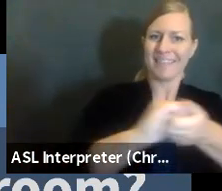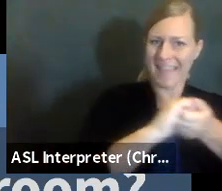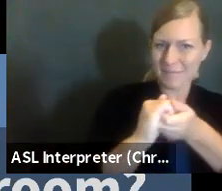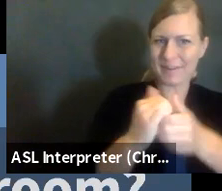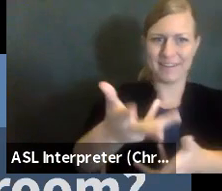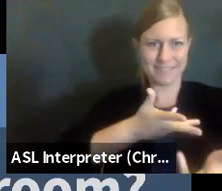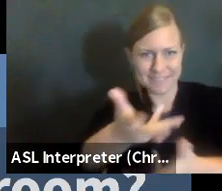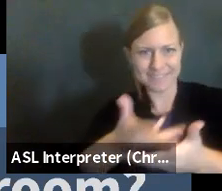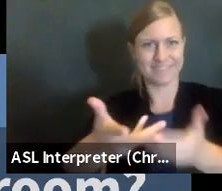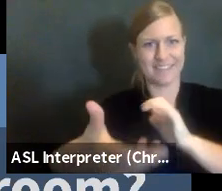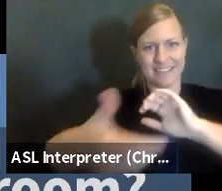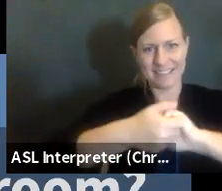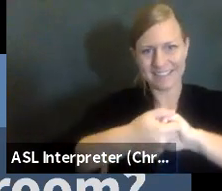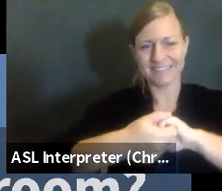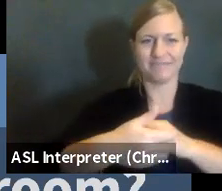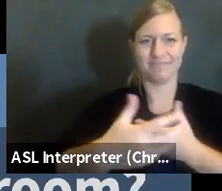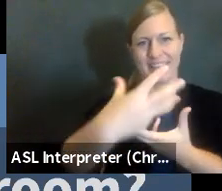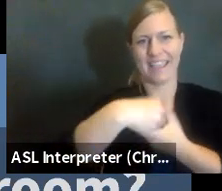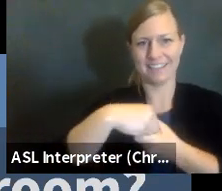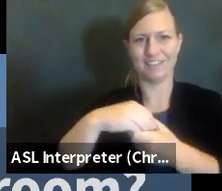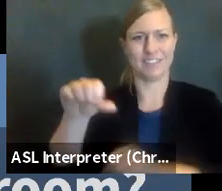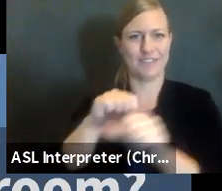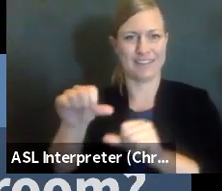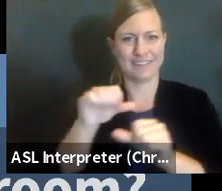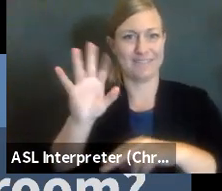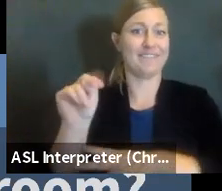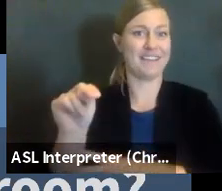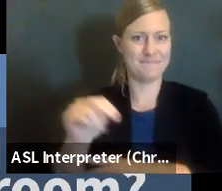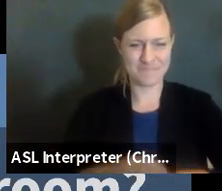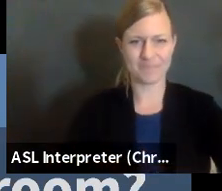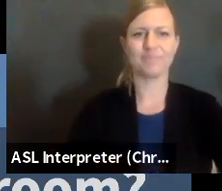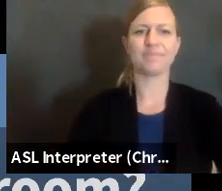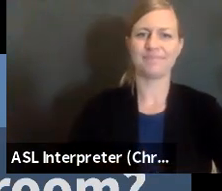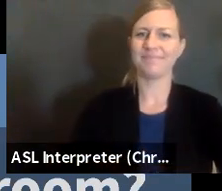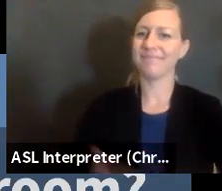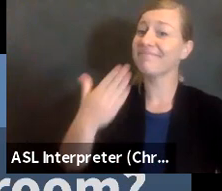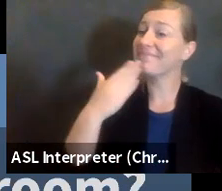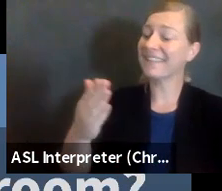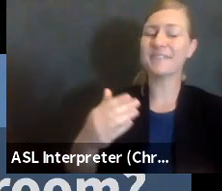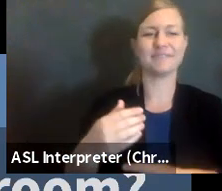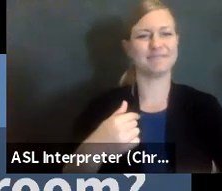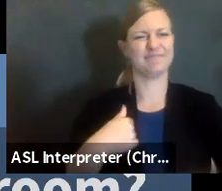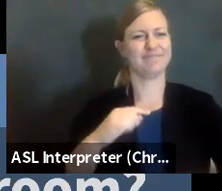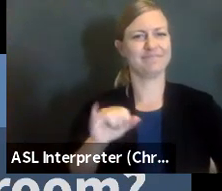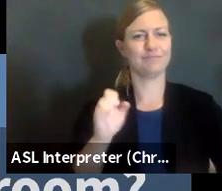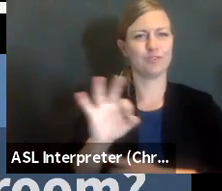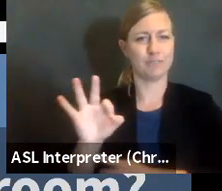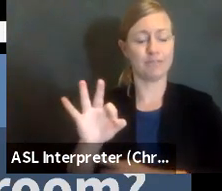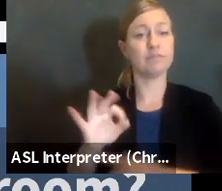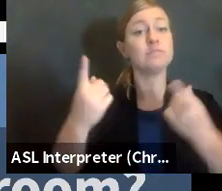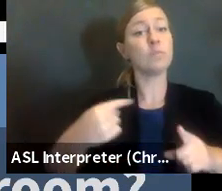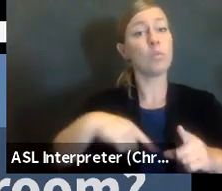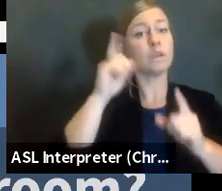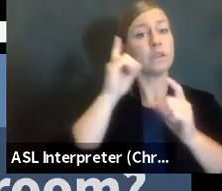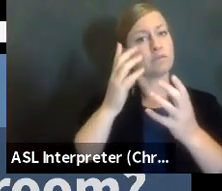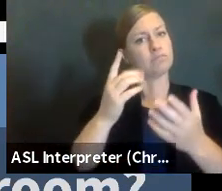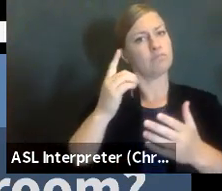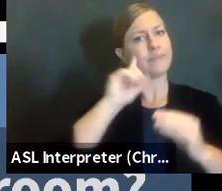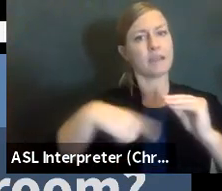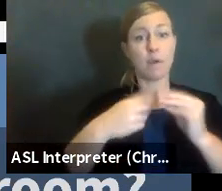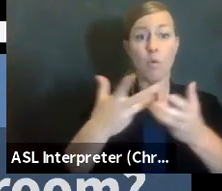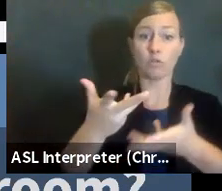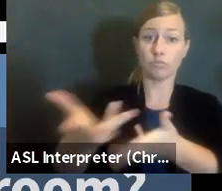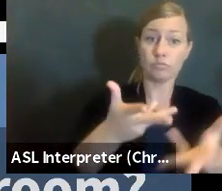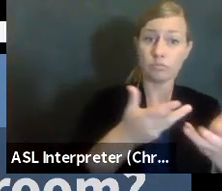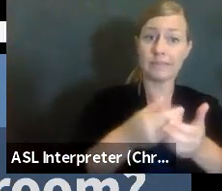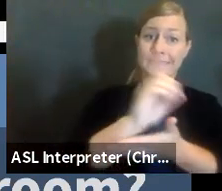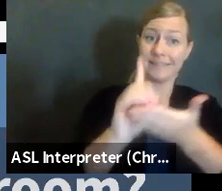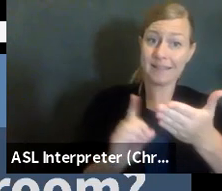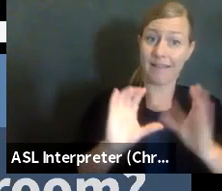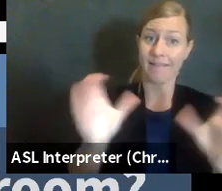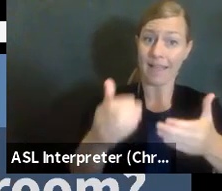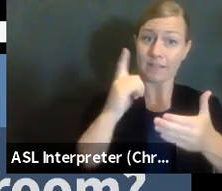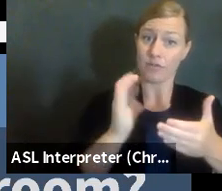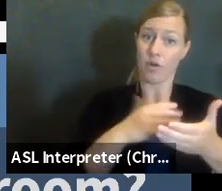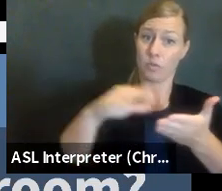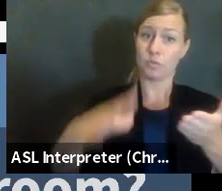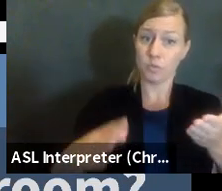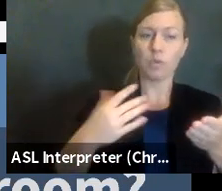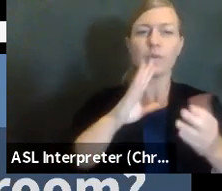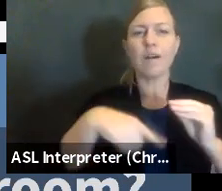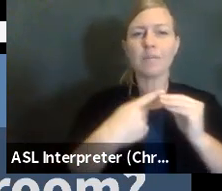ESD 101 - Jeff Crawford: Thank you, Andrew for that. As we're thinking about learning how to use Google Classrooms for our students and we start building things. Today we're going to get into a lot of the nuts and bolts and over the next three days today included